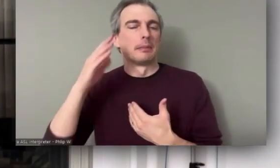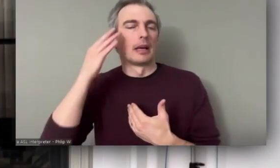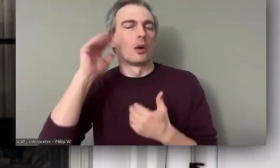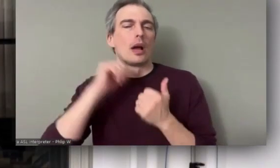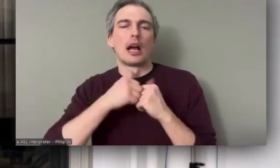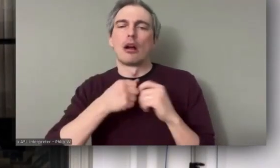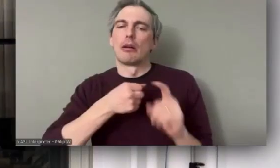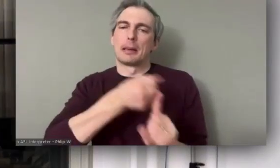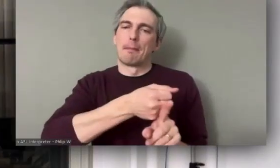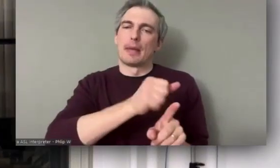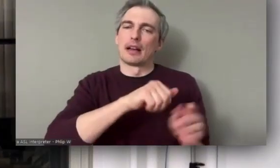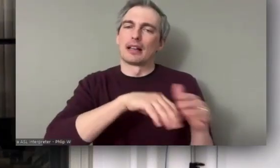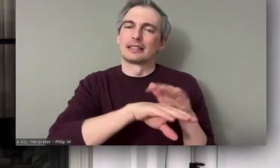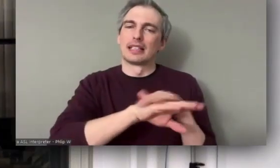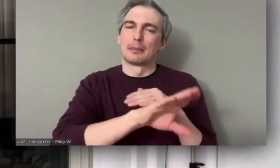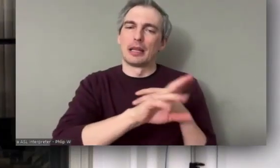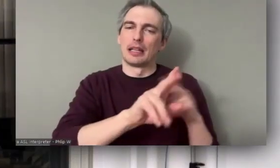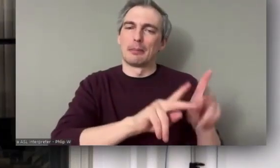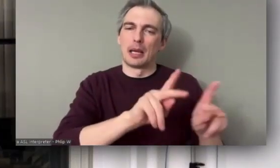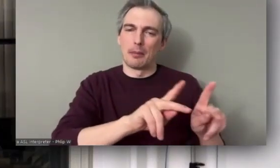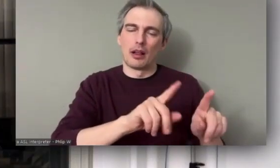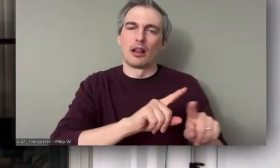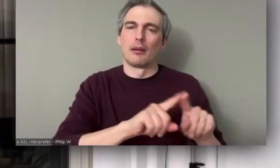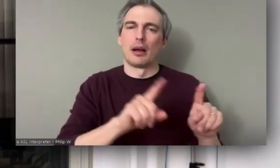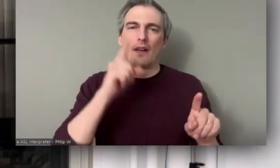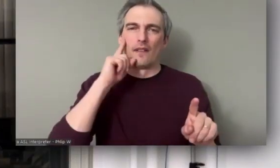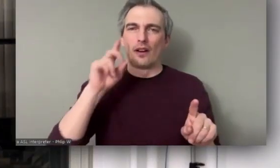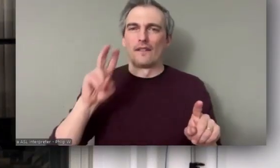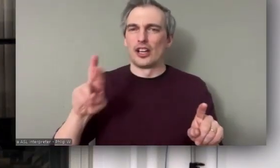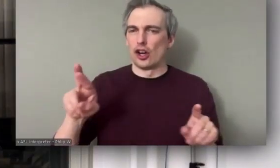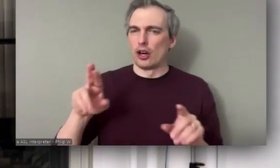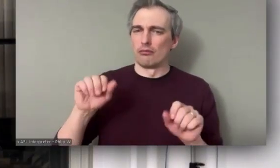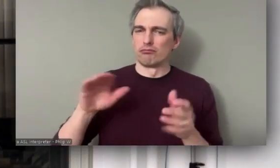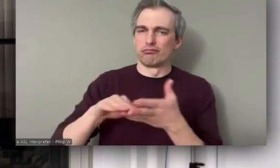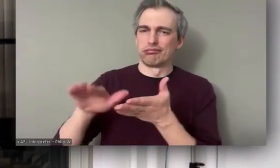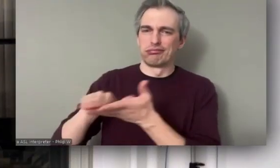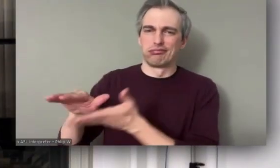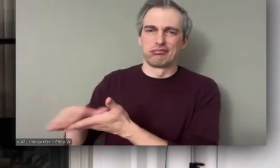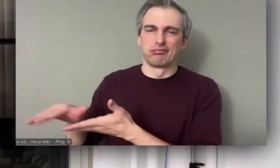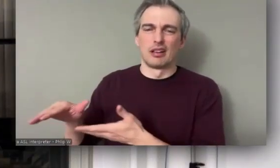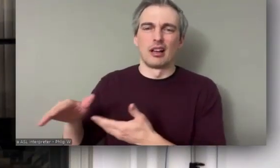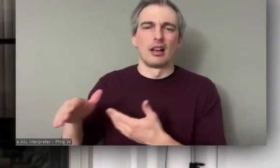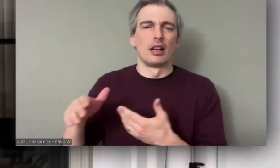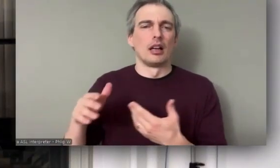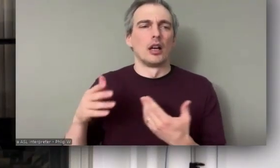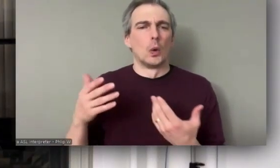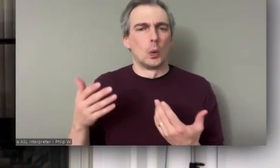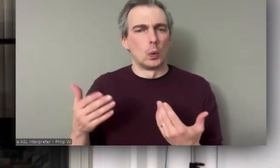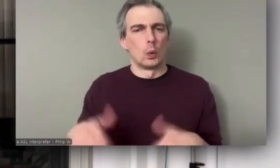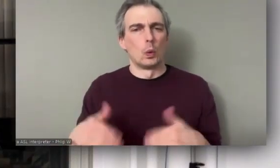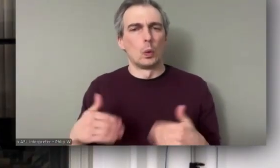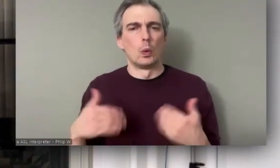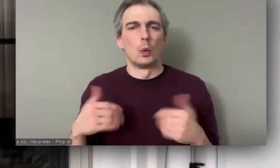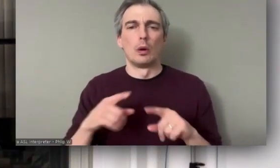But I did read covers that... Even with that many people being let go, it's still a large team of people working on VR.